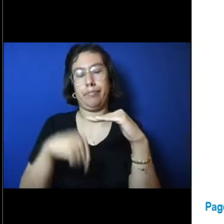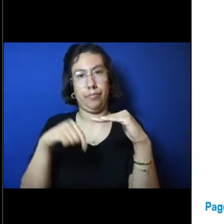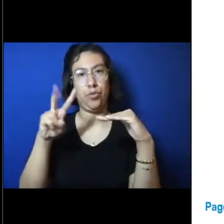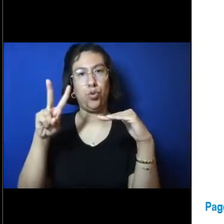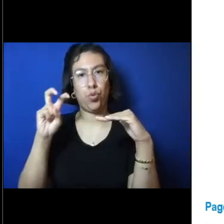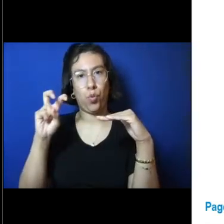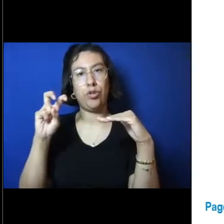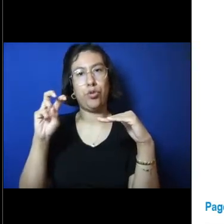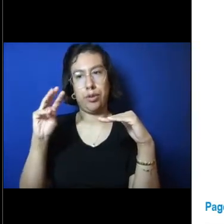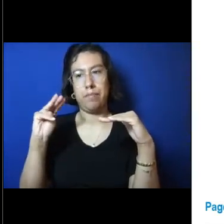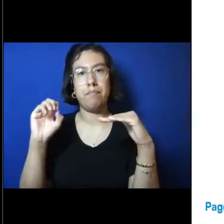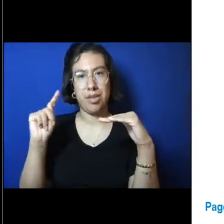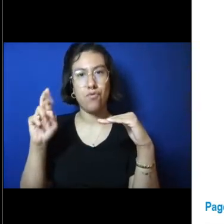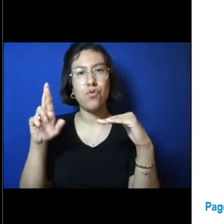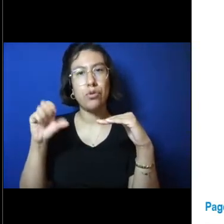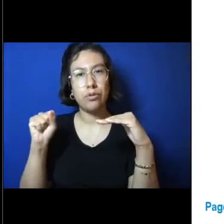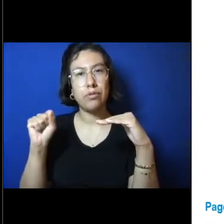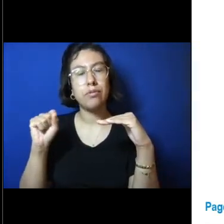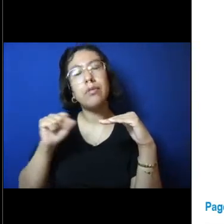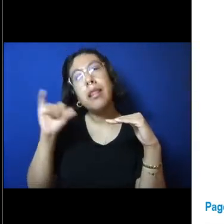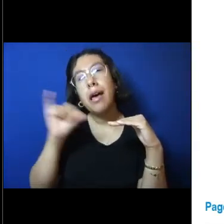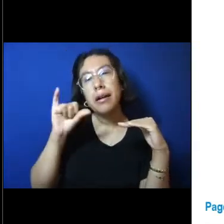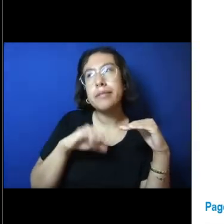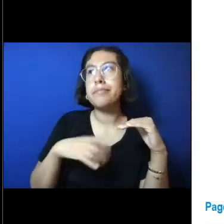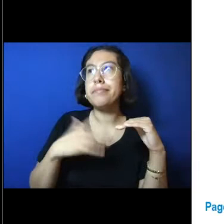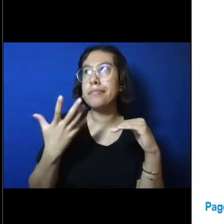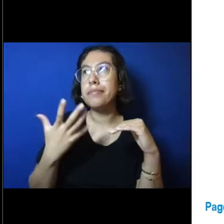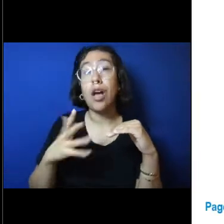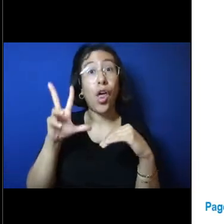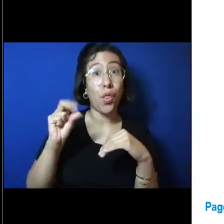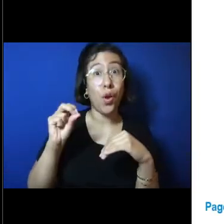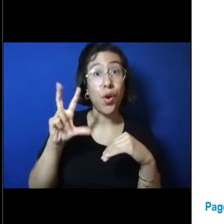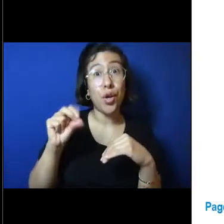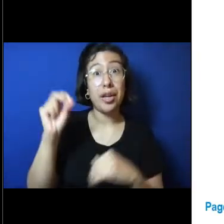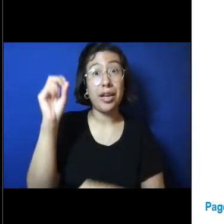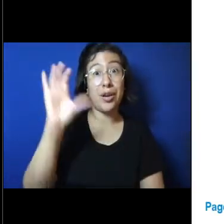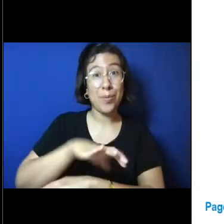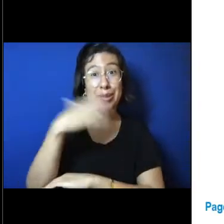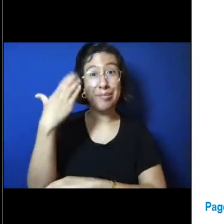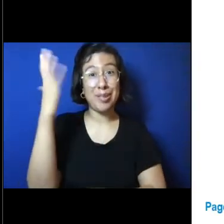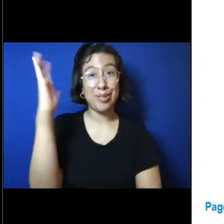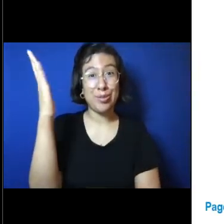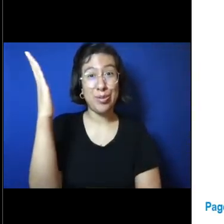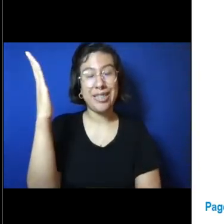which is equivalent to about 30 stacked Christmas trees. And for the ocean,